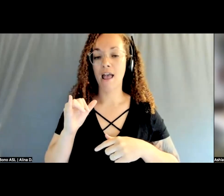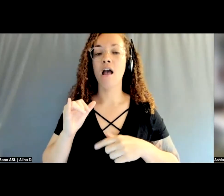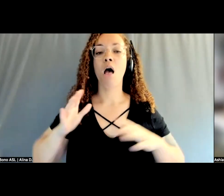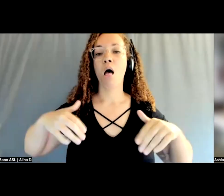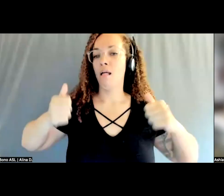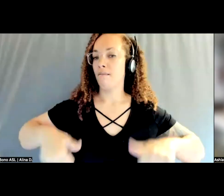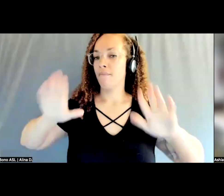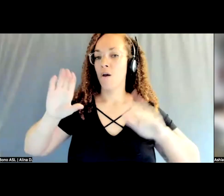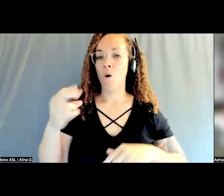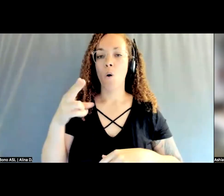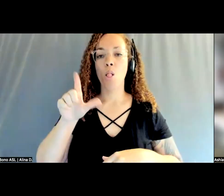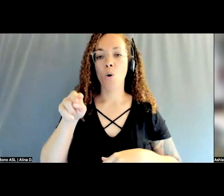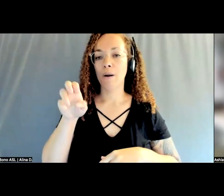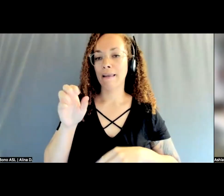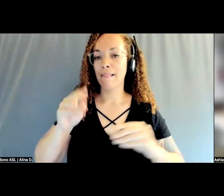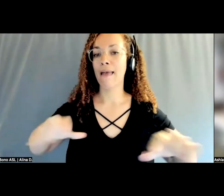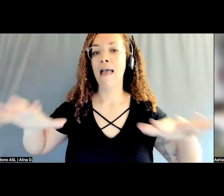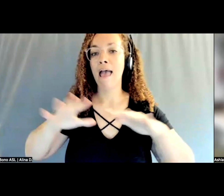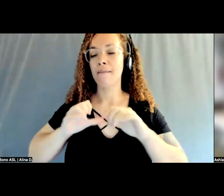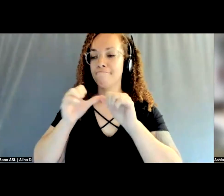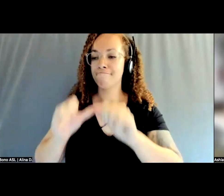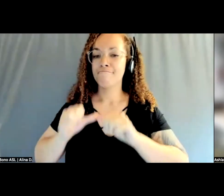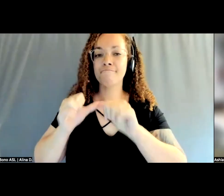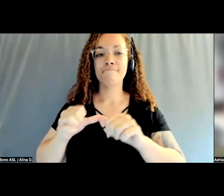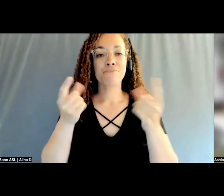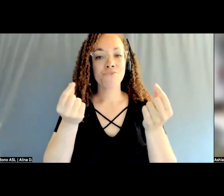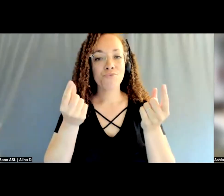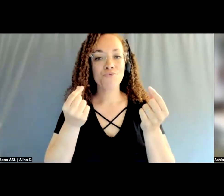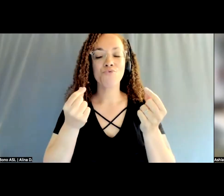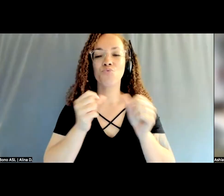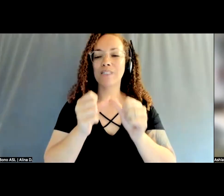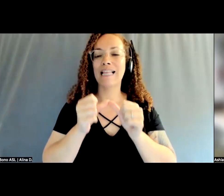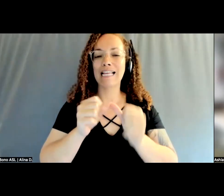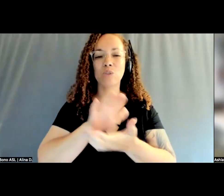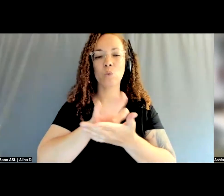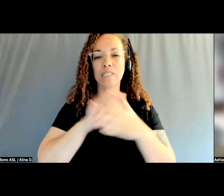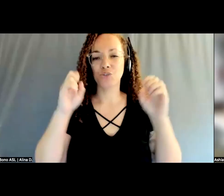a climate resilient schools educator. Their book, Heirloom, was a 2022 recipient of the